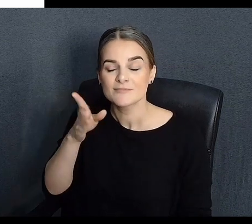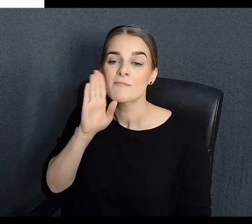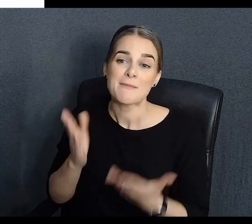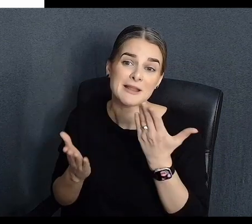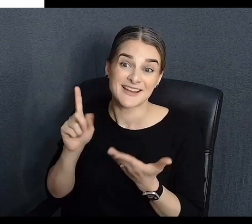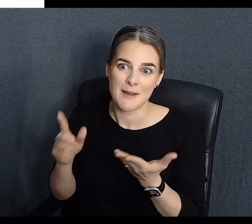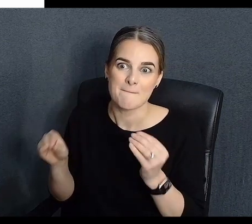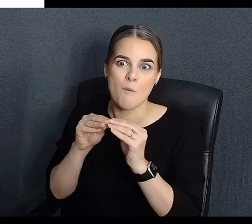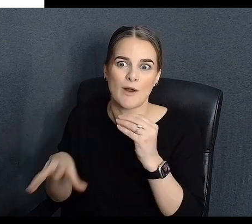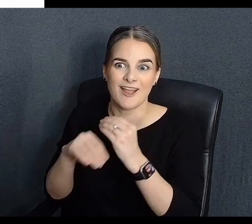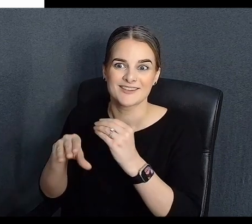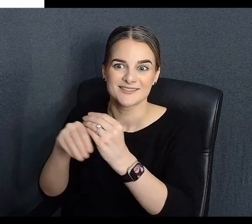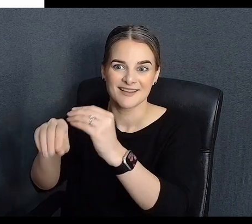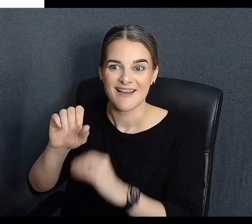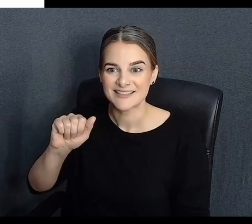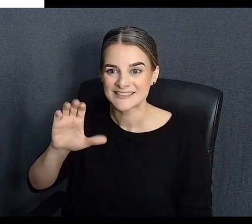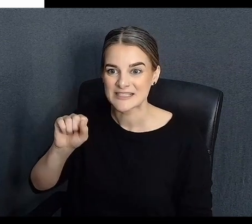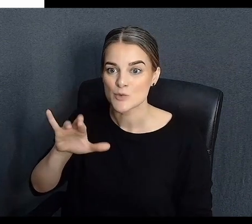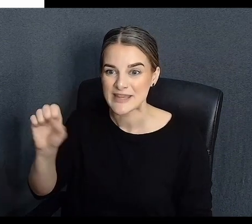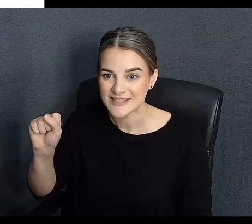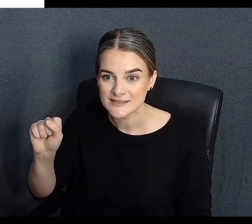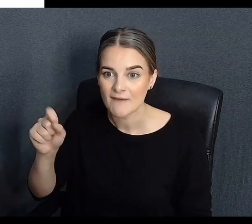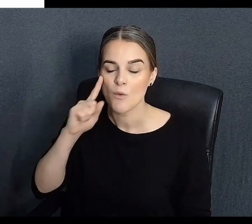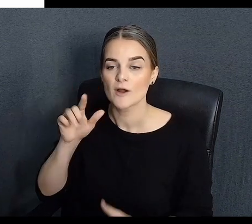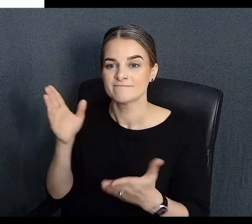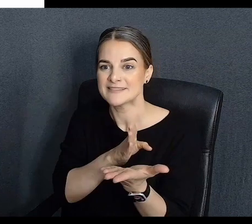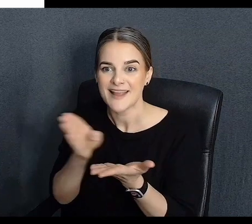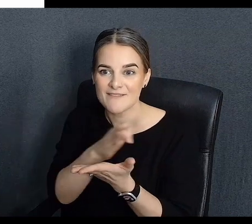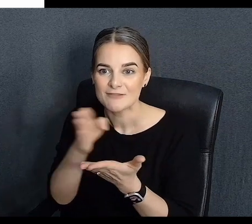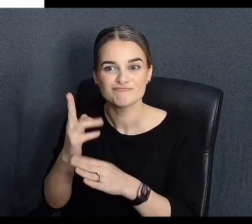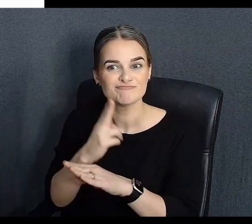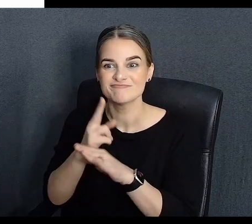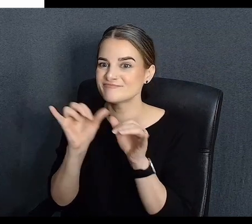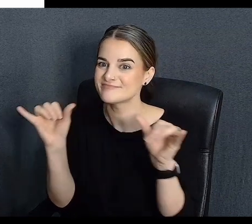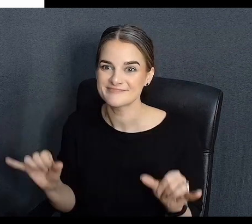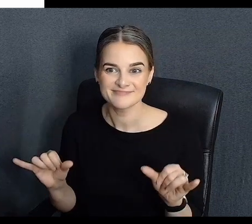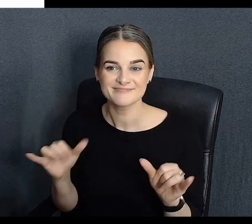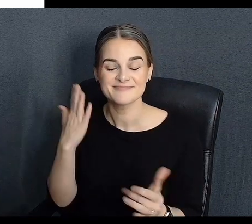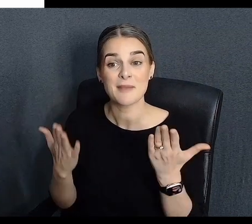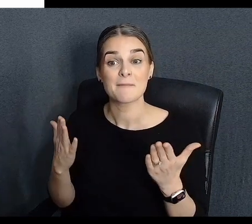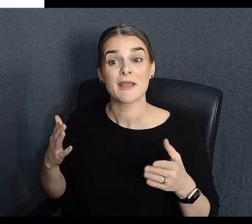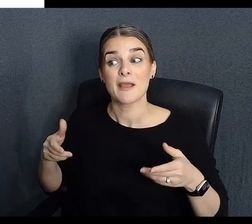to be successful with navigating and using our system. So if we're a powerchair or a wheelchair user,